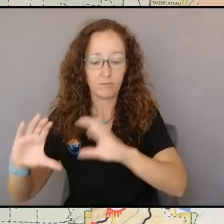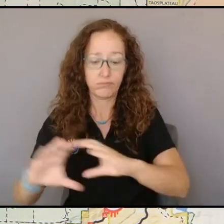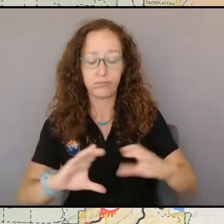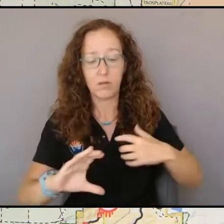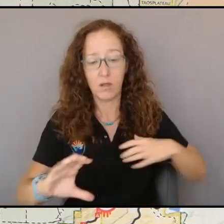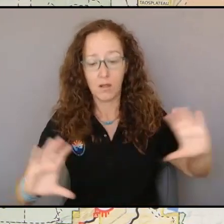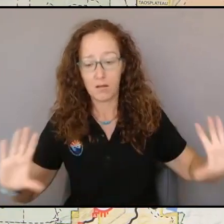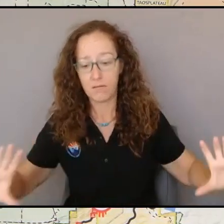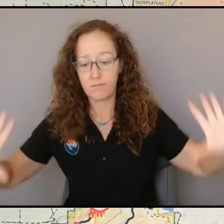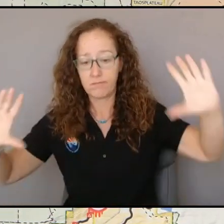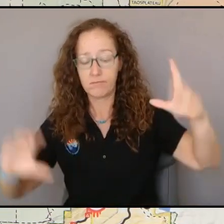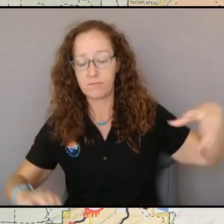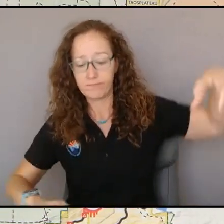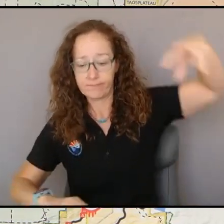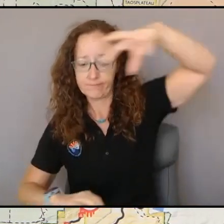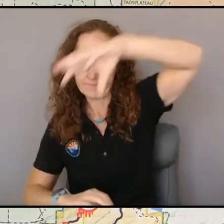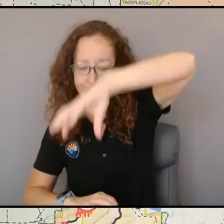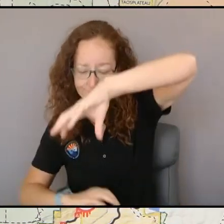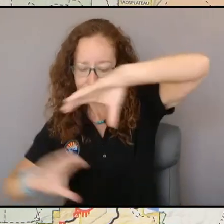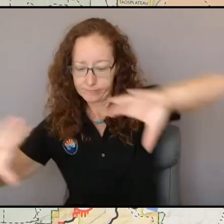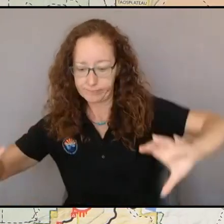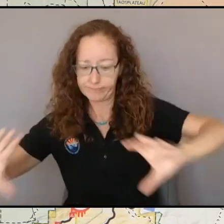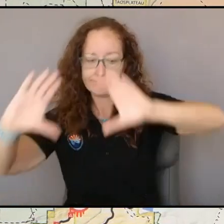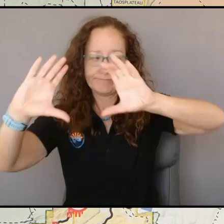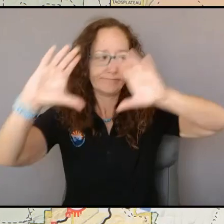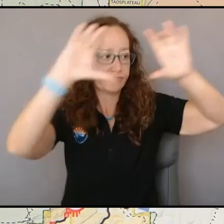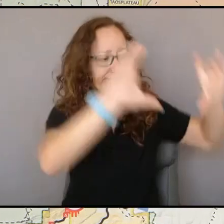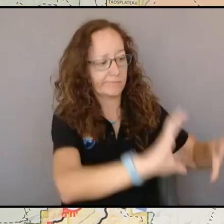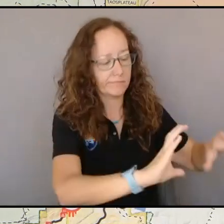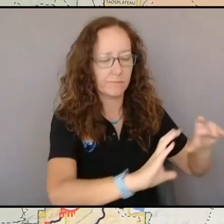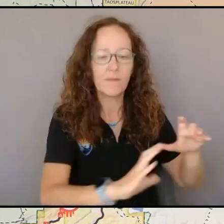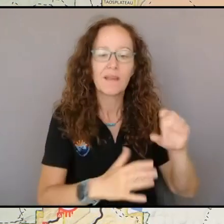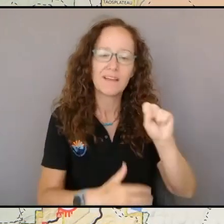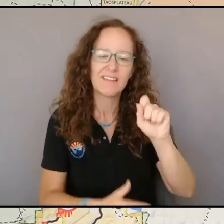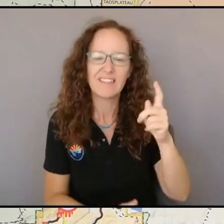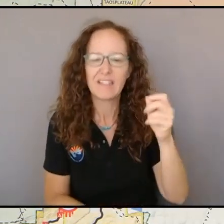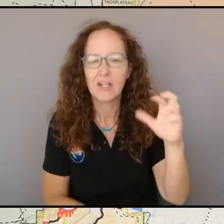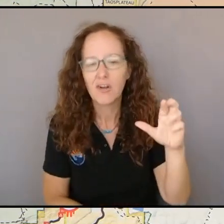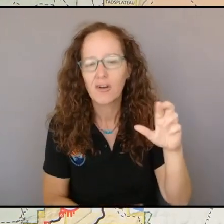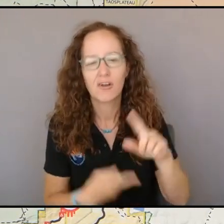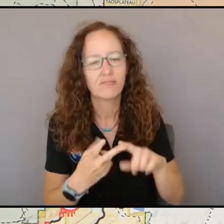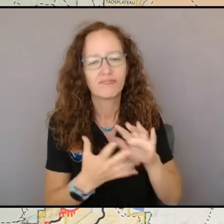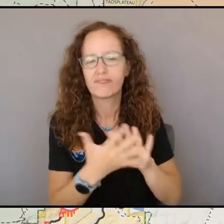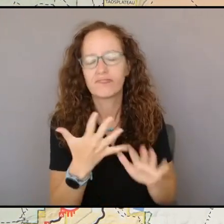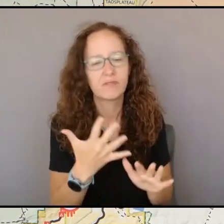because this just isn't conducive to continuing that work right now with our monsoonal moisture that we have